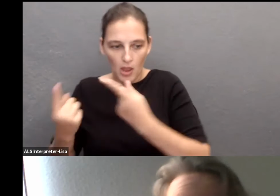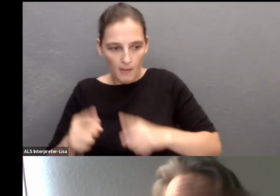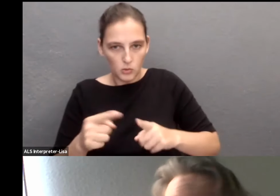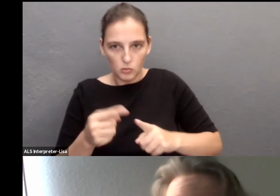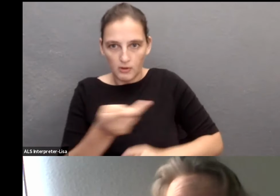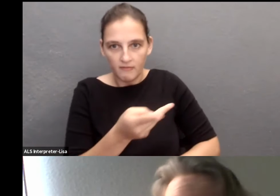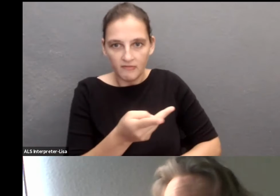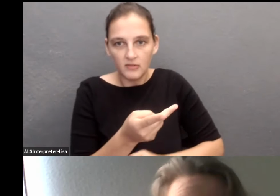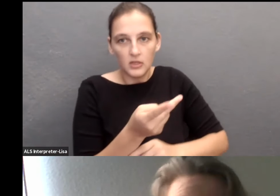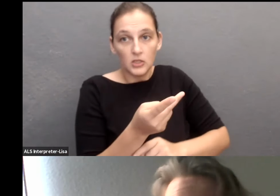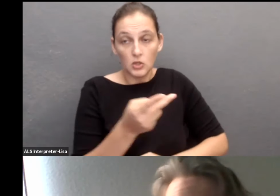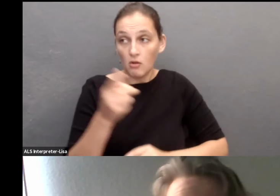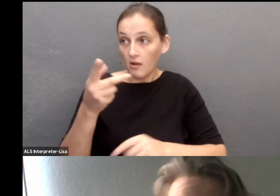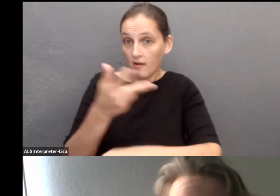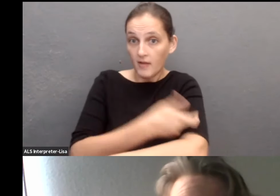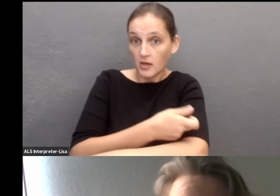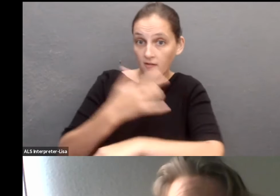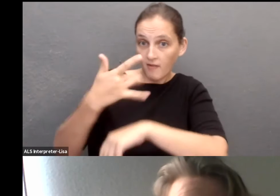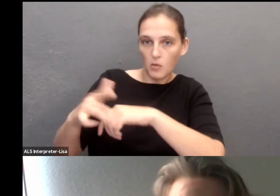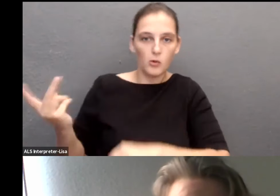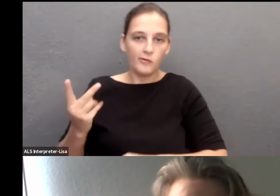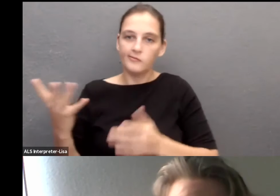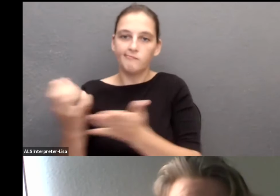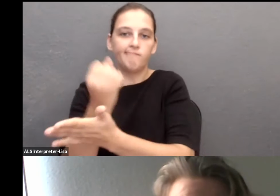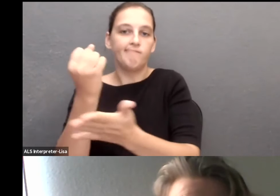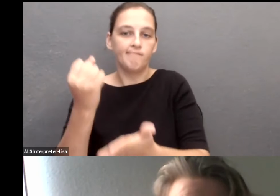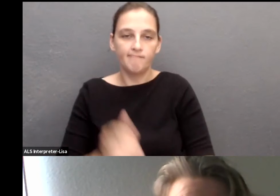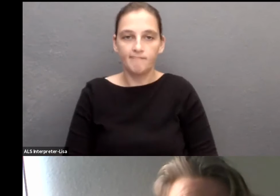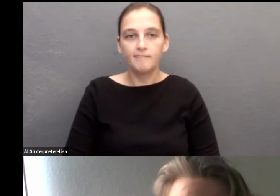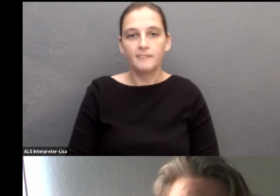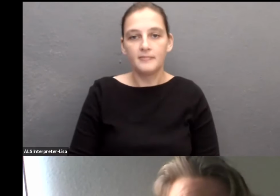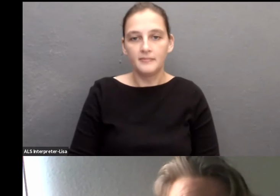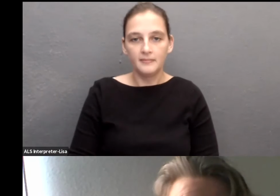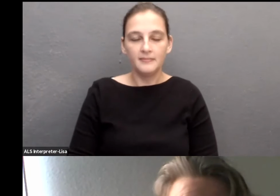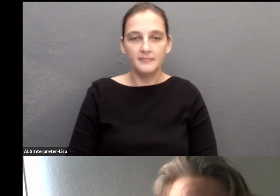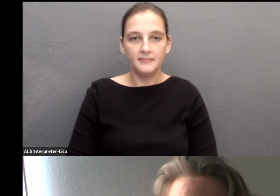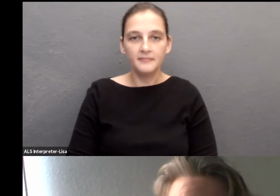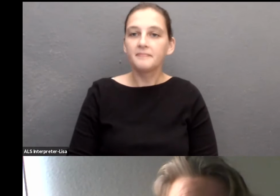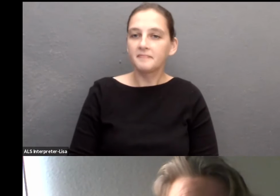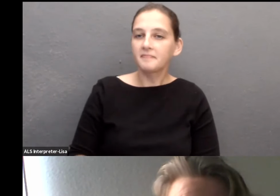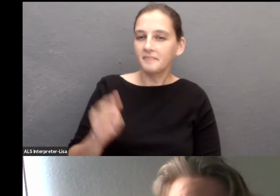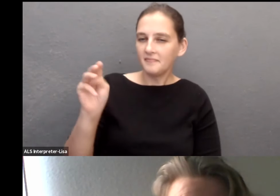get the vaccine we jumped at the chance. Peggy Holtz: So Marty, I have to ask you,